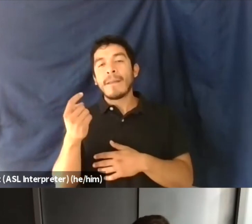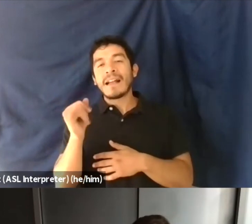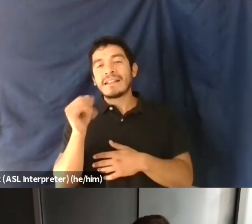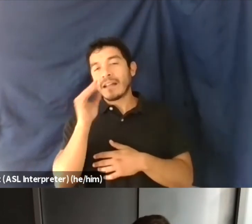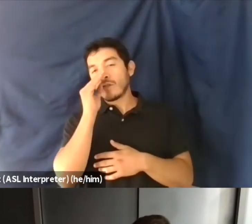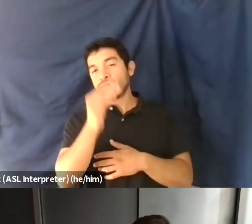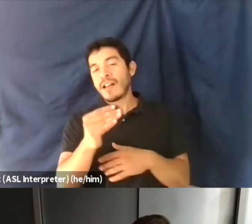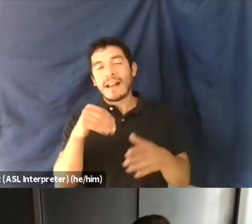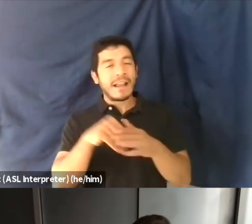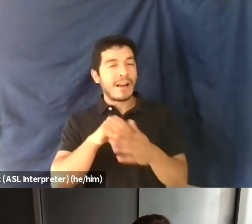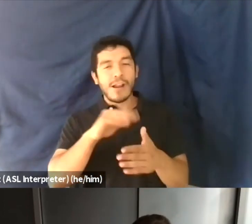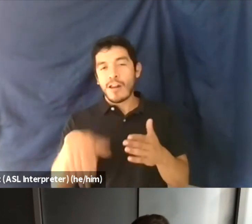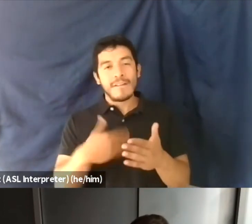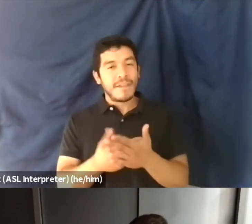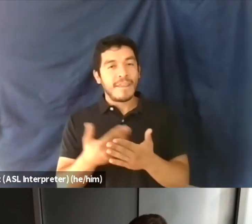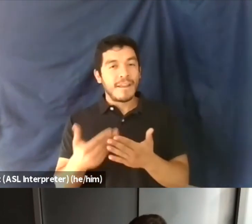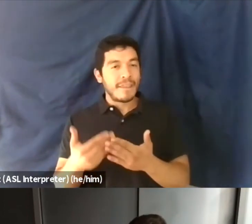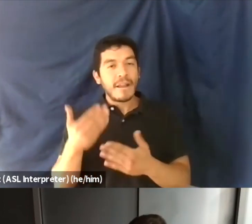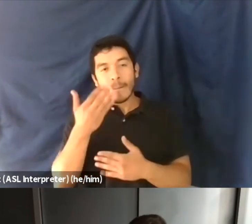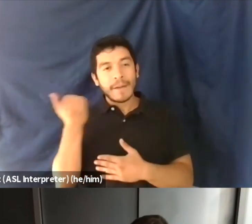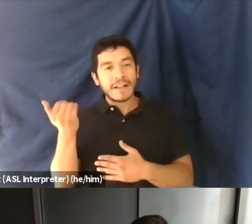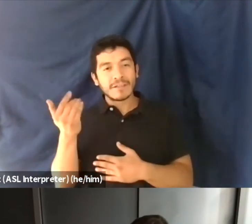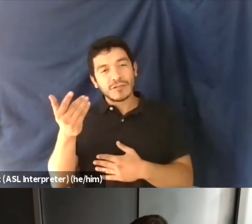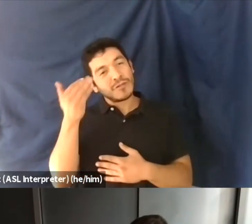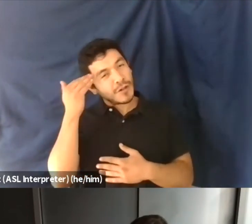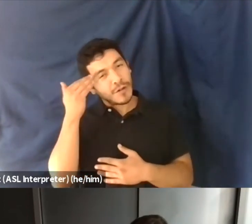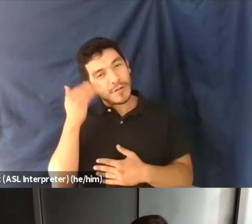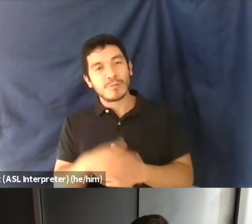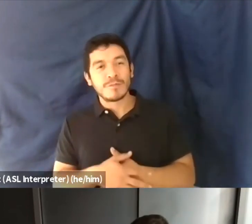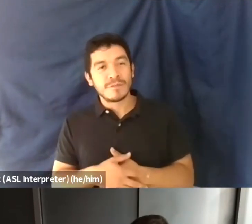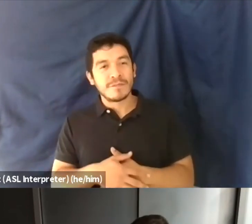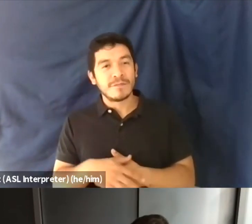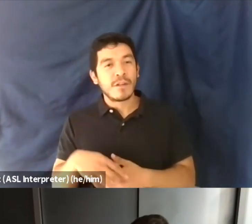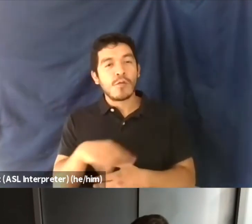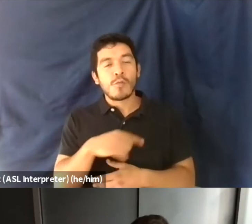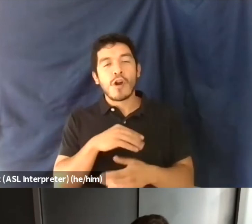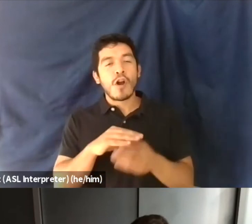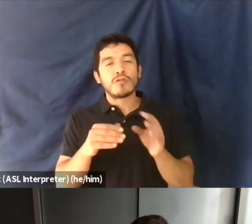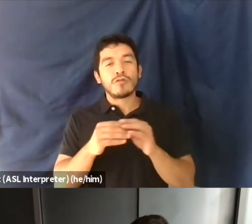in all of these things because you know, we're a storytelling brothers for life.